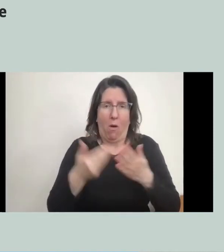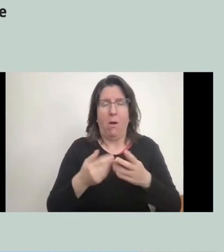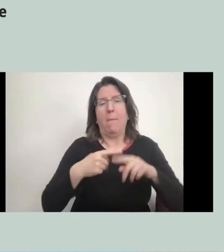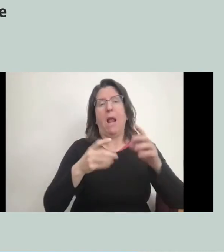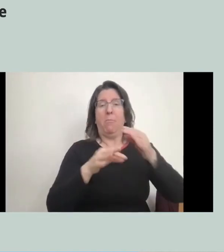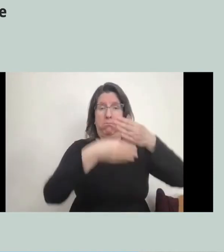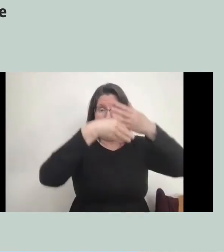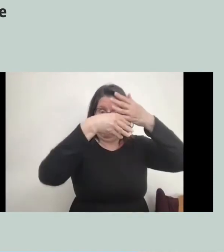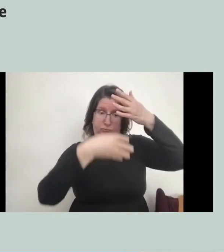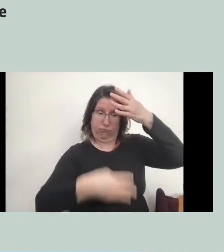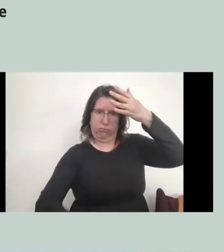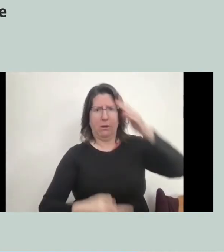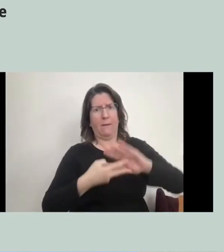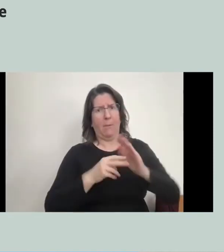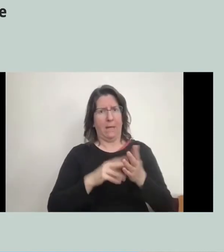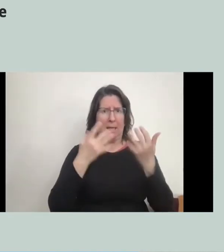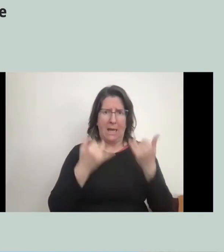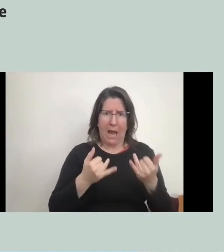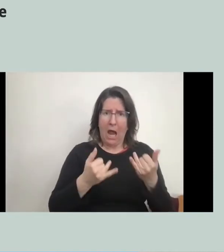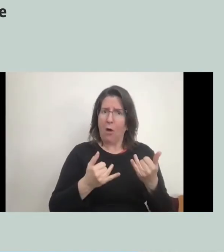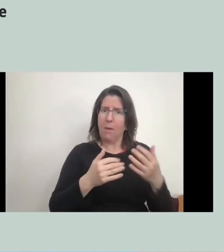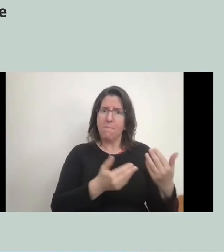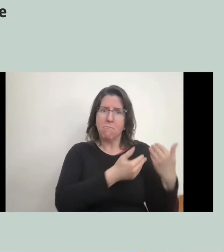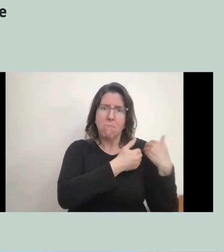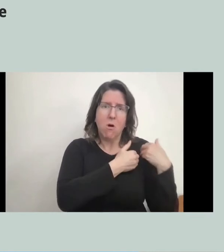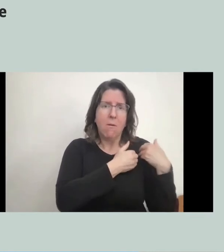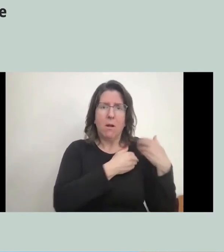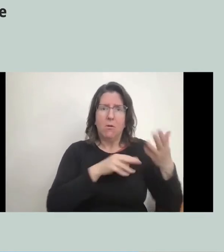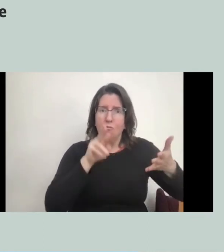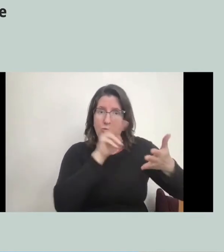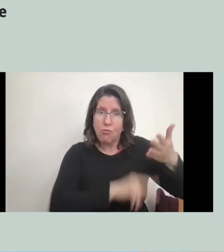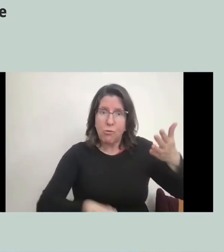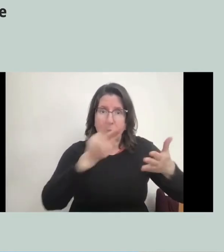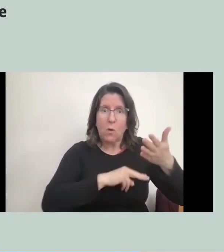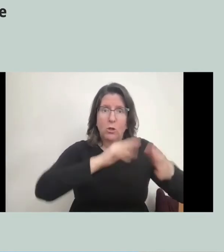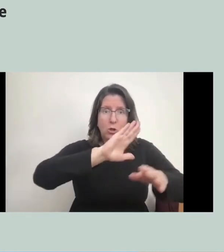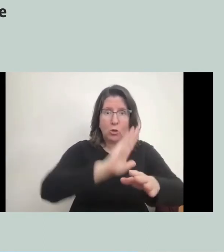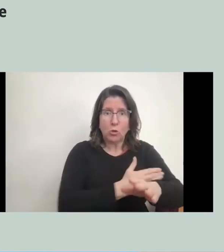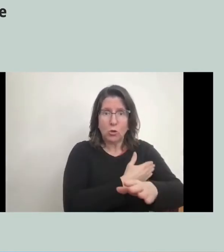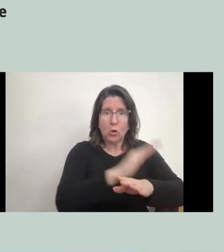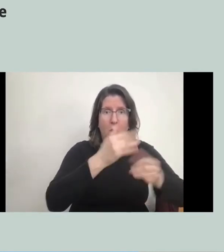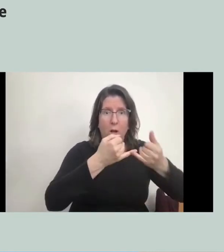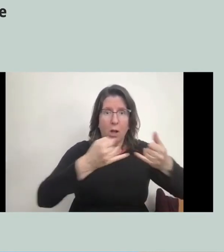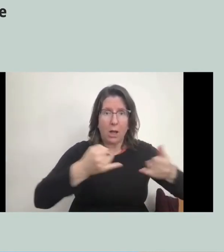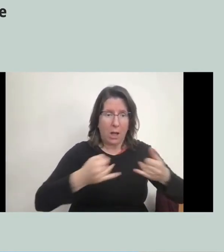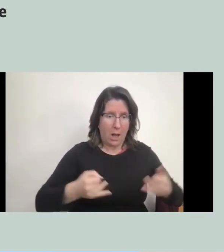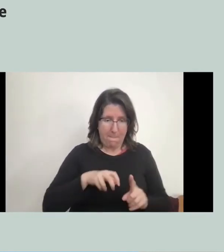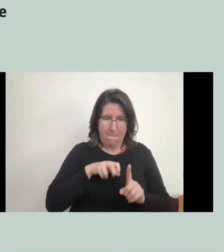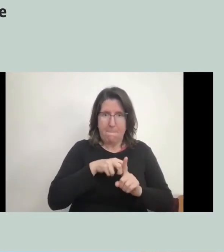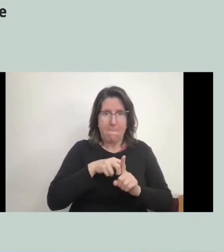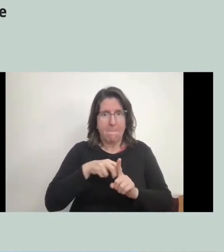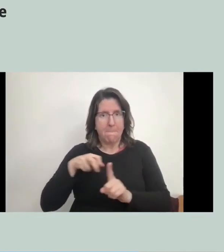After the students review all the instructional material, then they were tasked to analyze the lyrics of the song "Lean On Me"